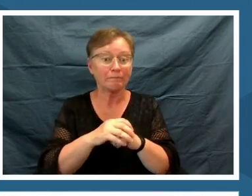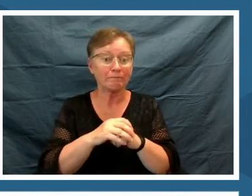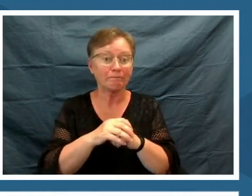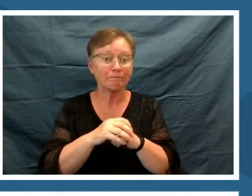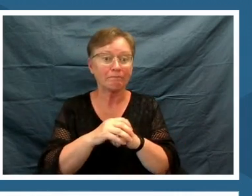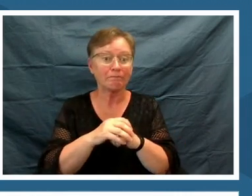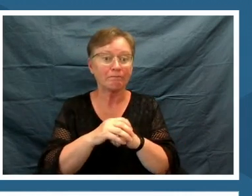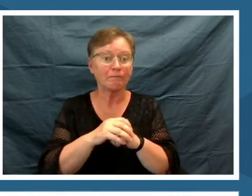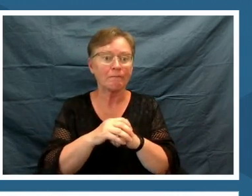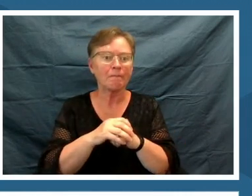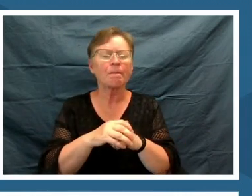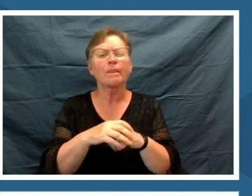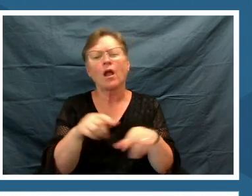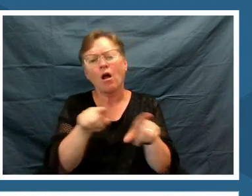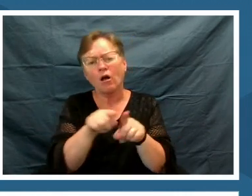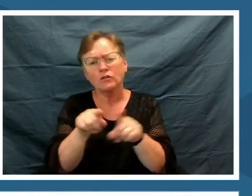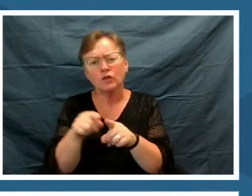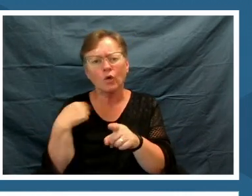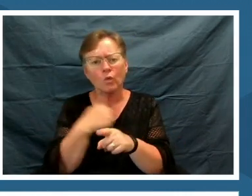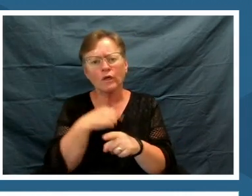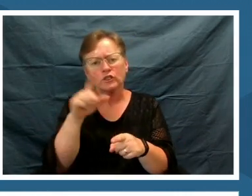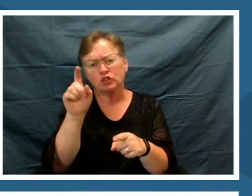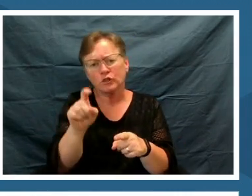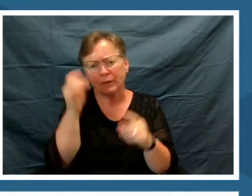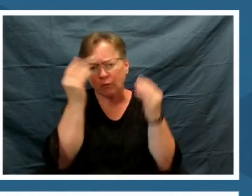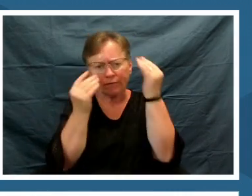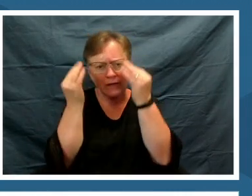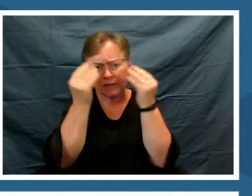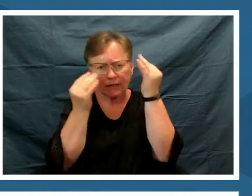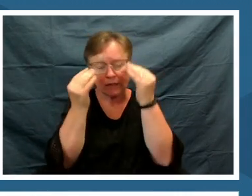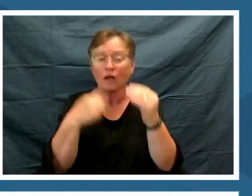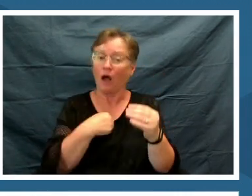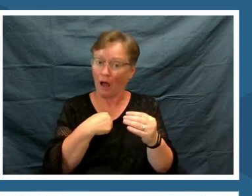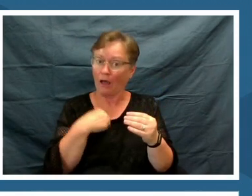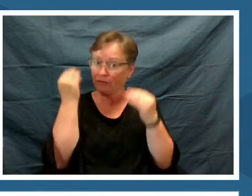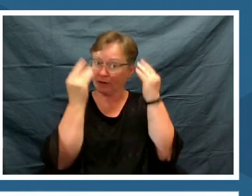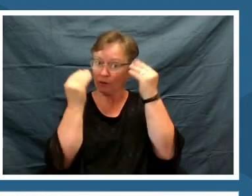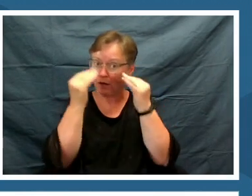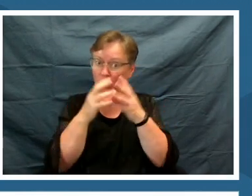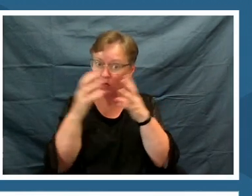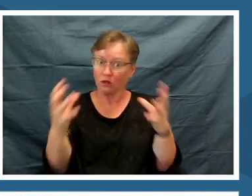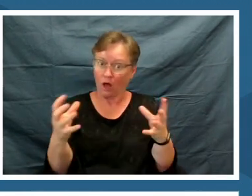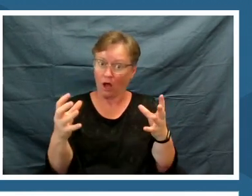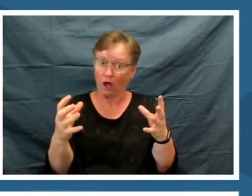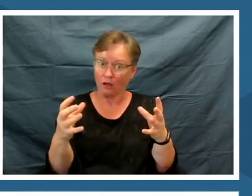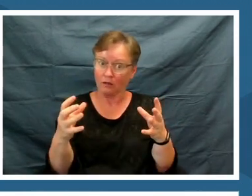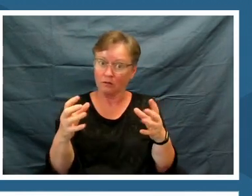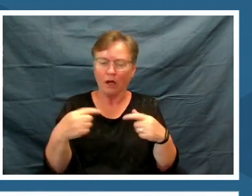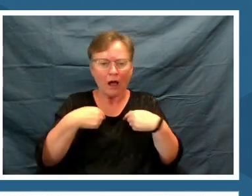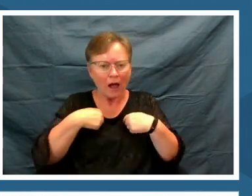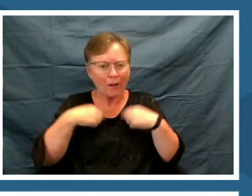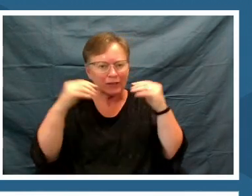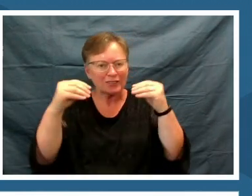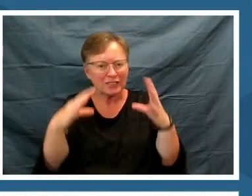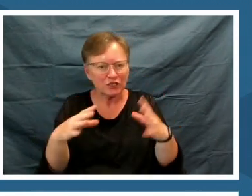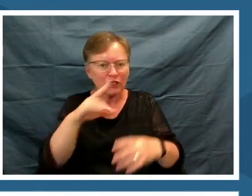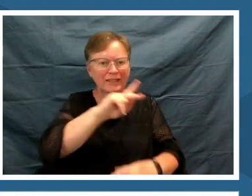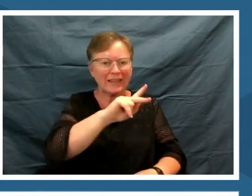reflecting on and it's something that i think about a lot as a teacher who